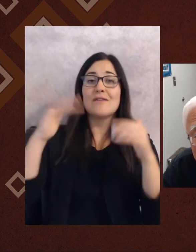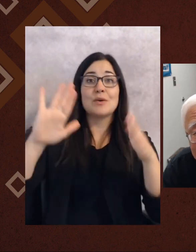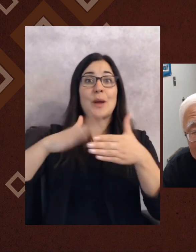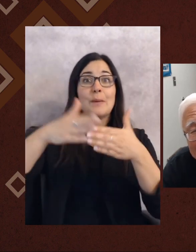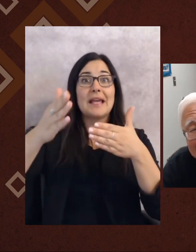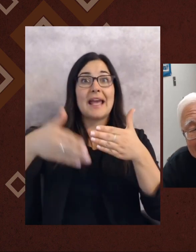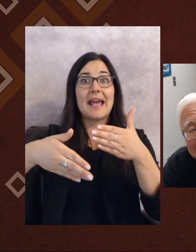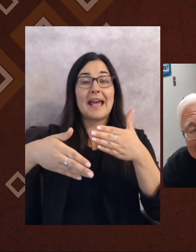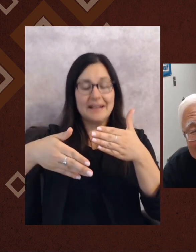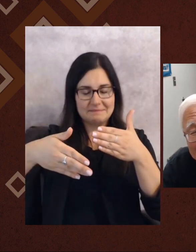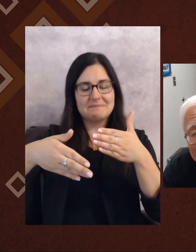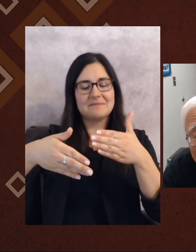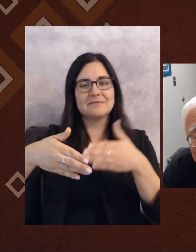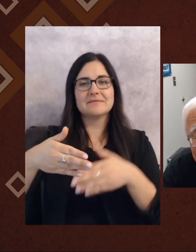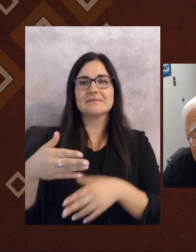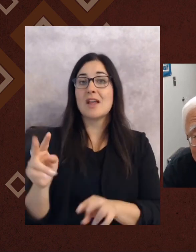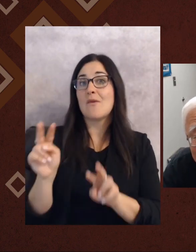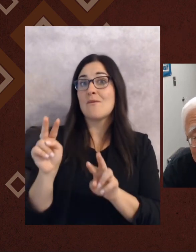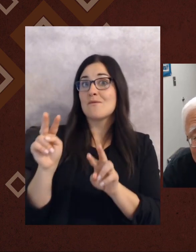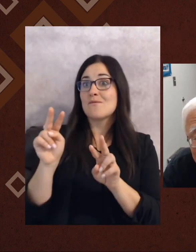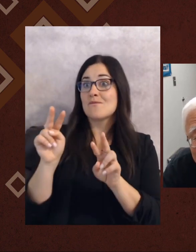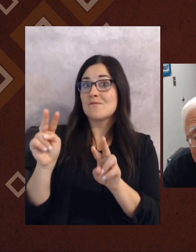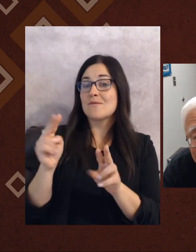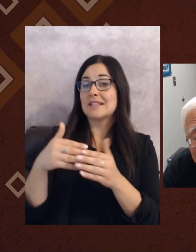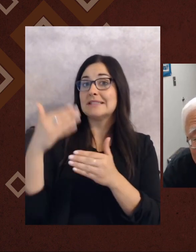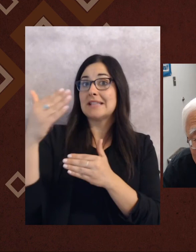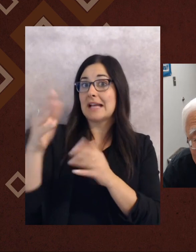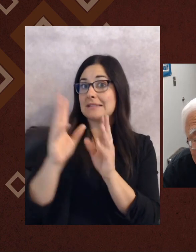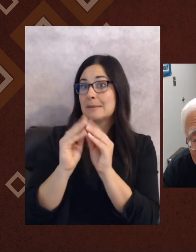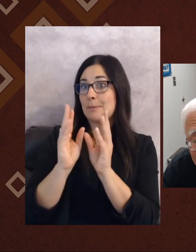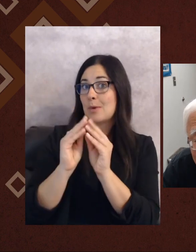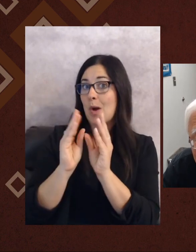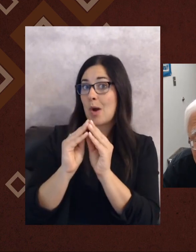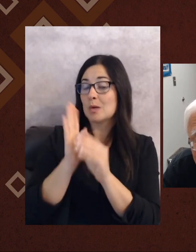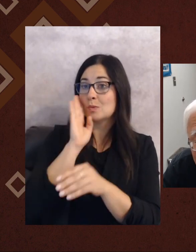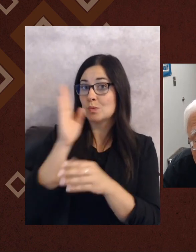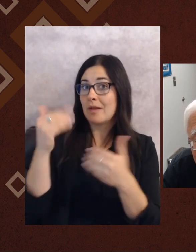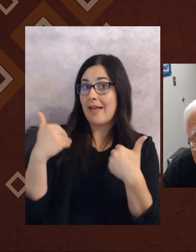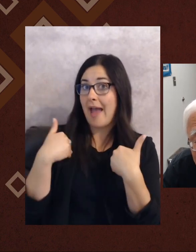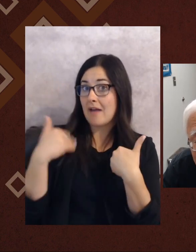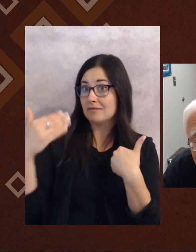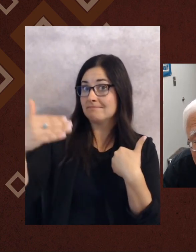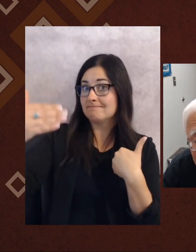and just stay tuned for any upcoming seminars that we may have and check out our YouTube as well.